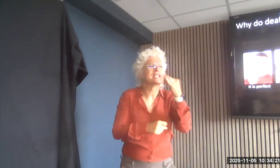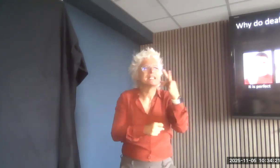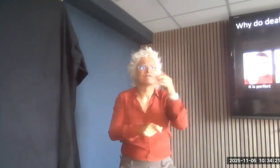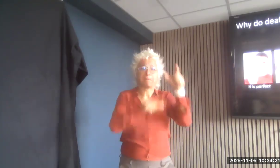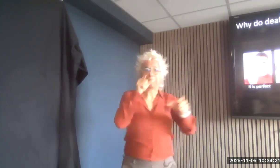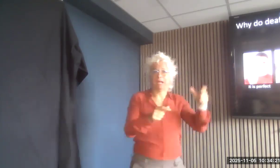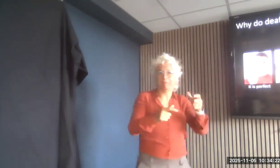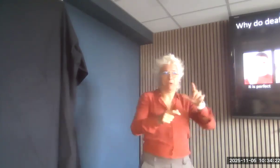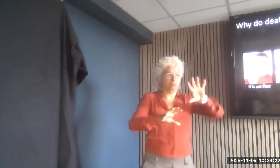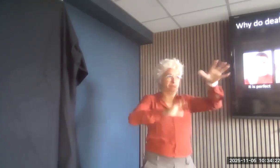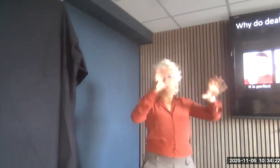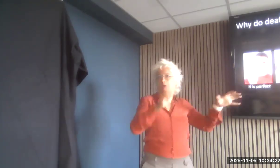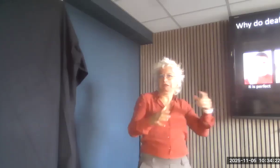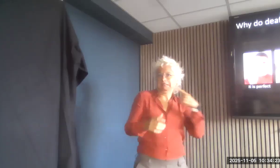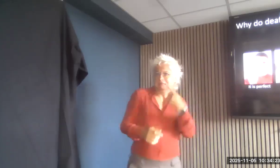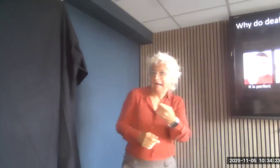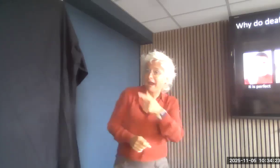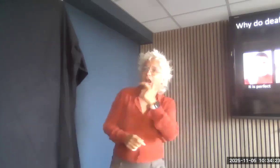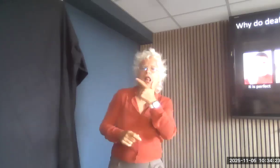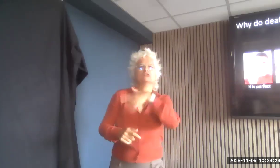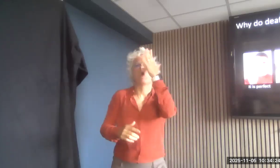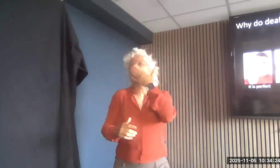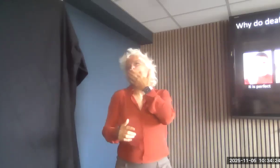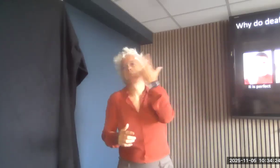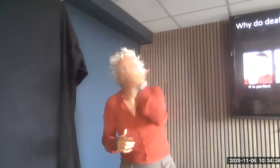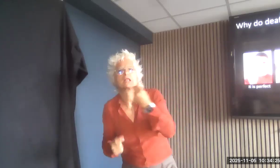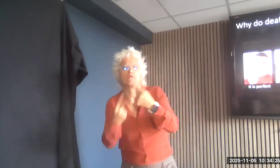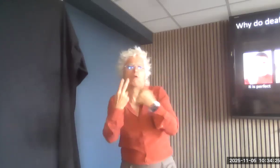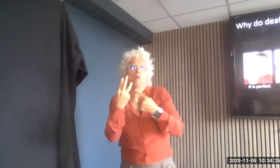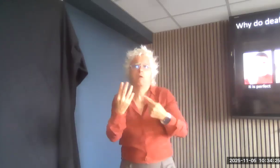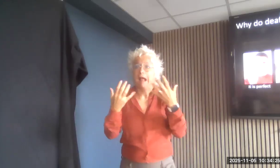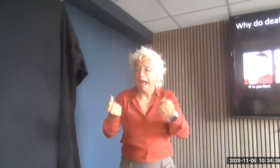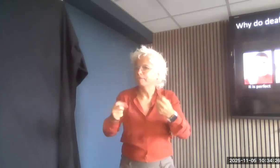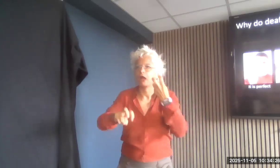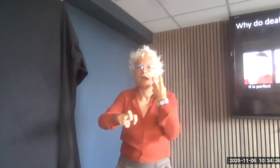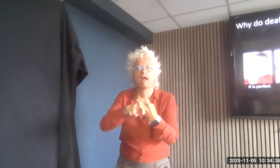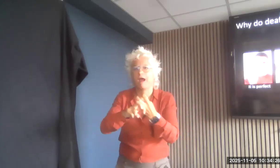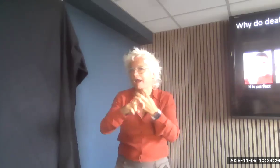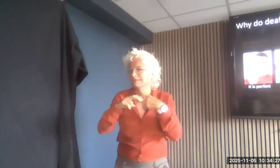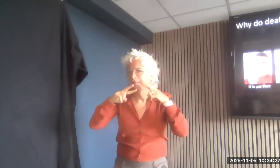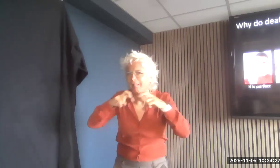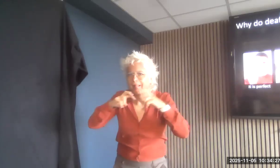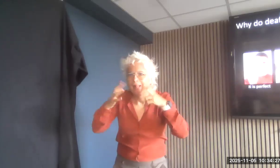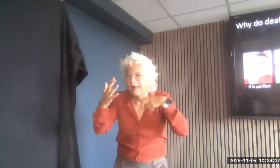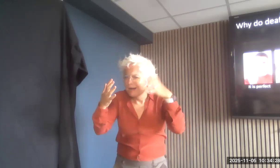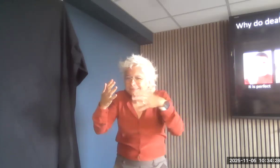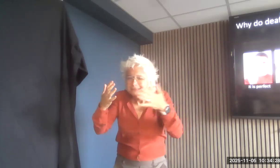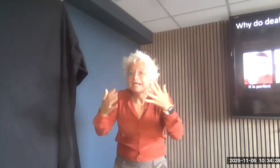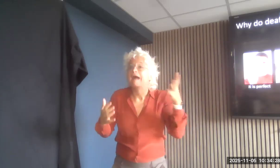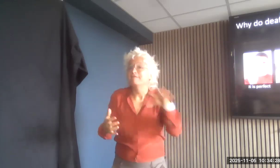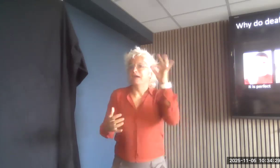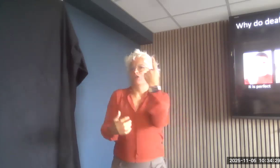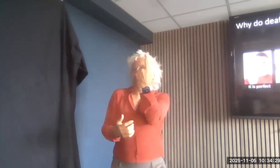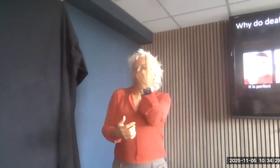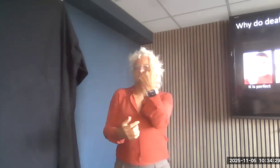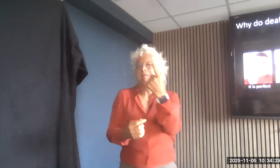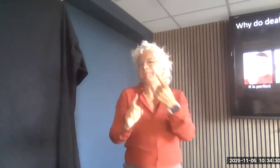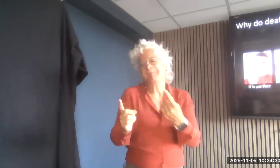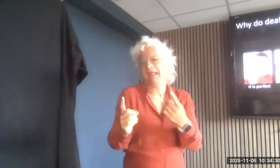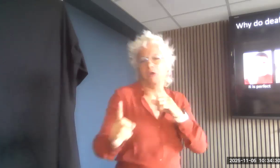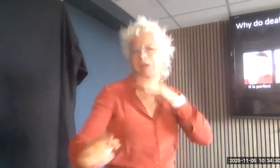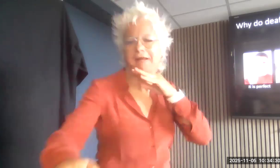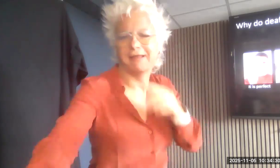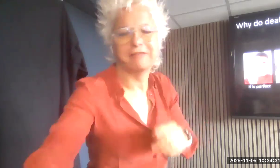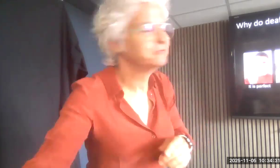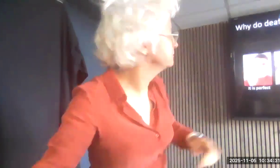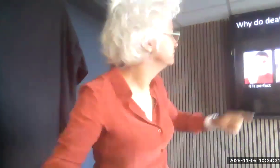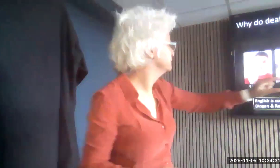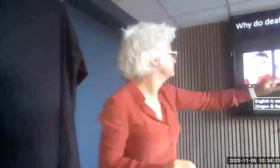And I tried to find other articles that talked about that in other countries, about people saying maybe English is more beautiful, and I struggled to find that. I found one in the end.